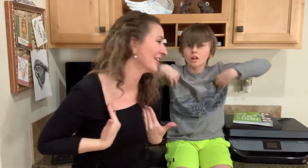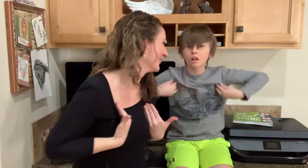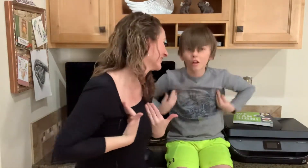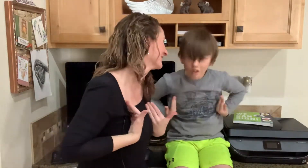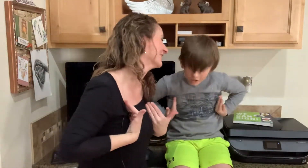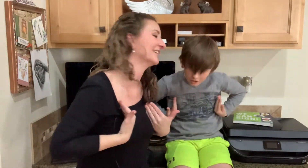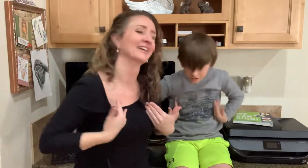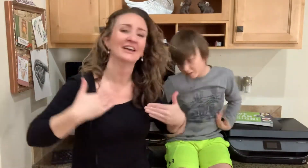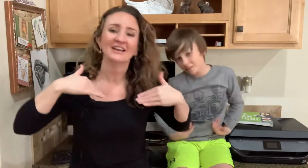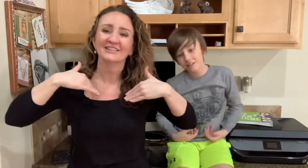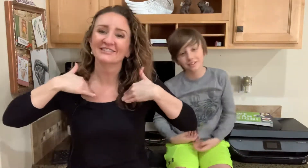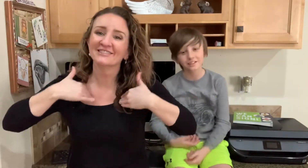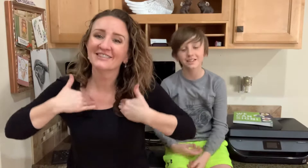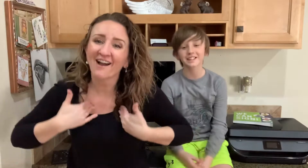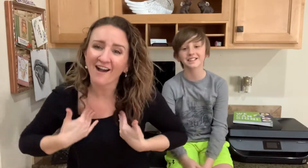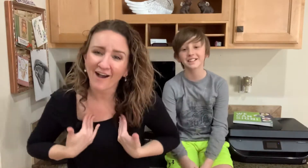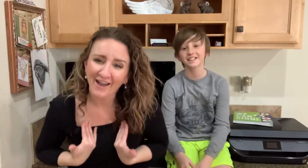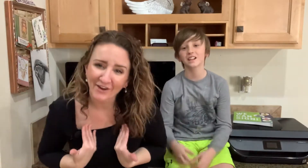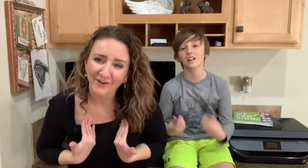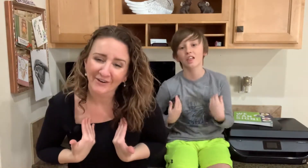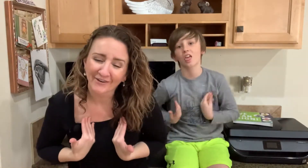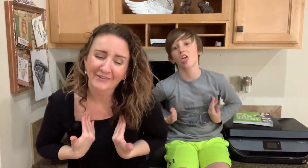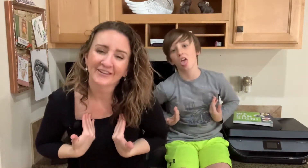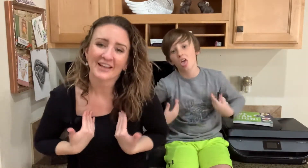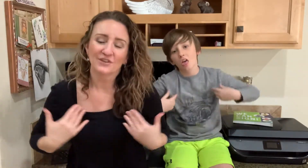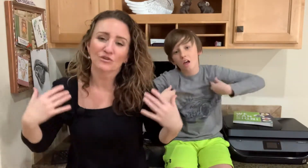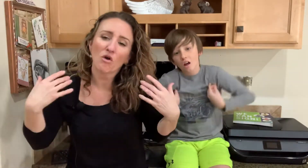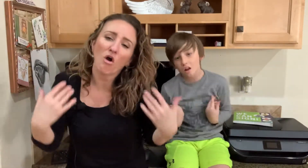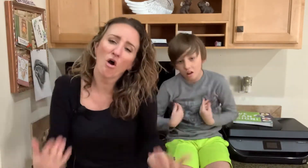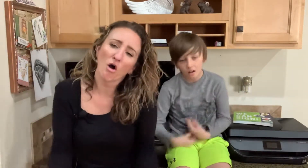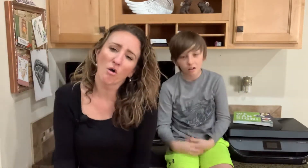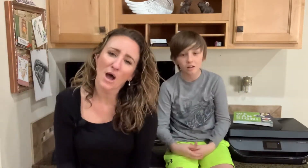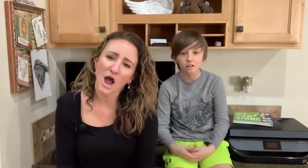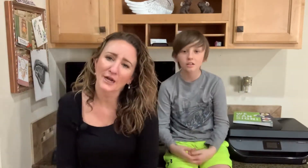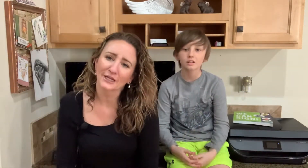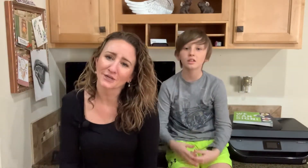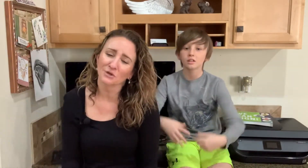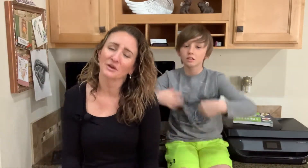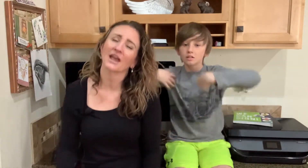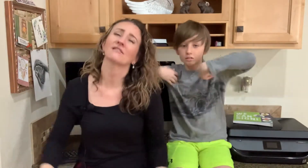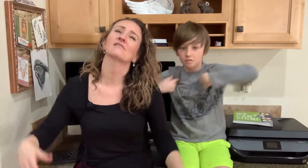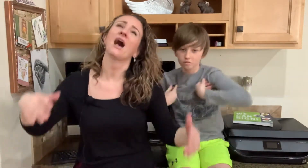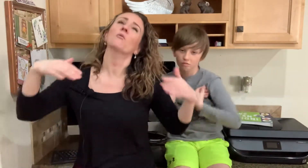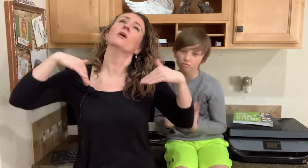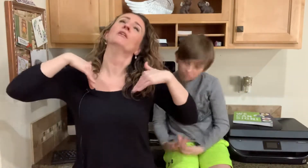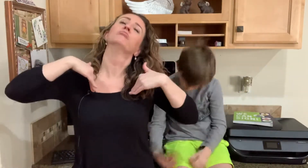Very good. Tired. And your whole body communicates that one.